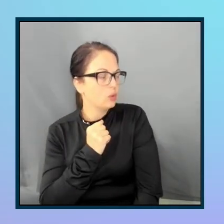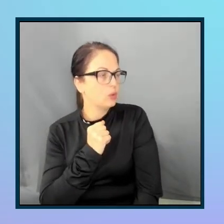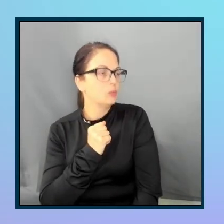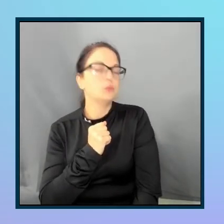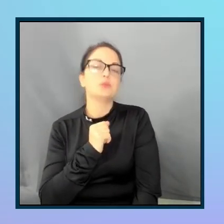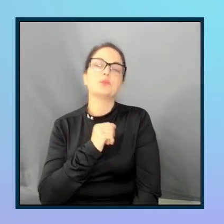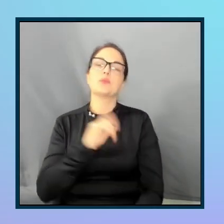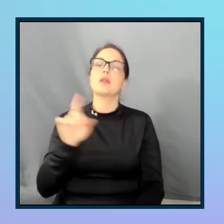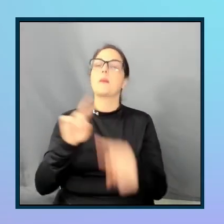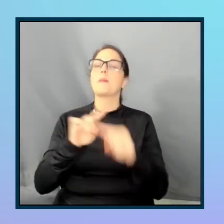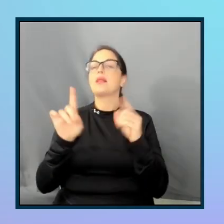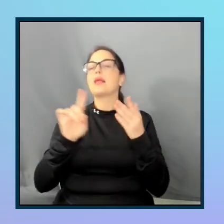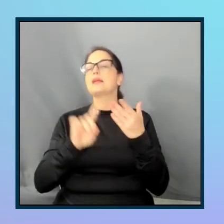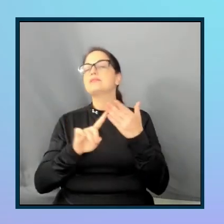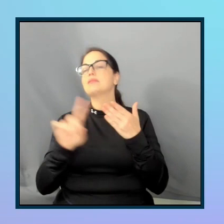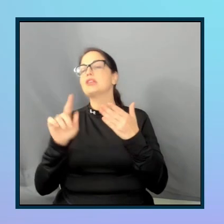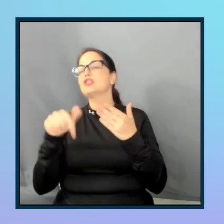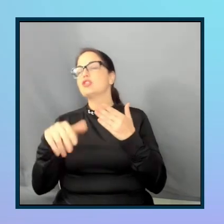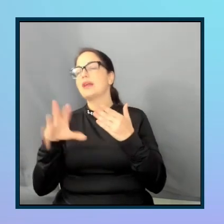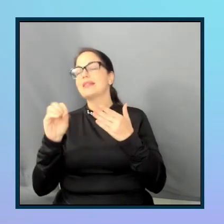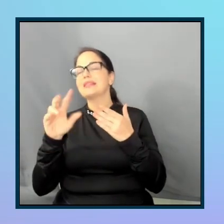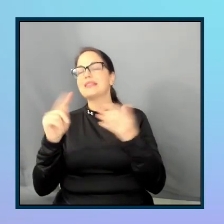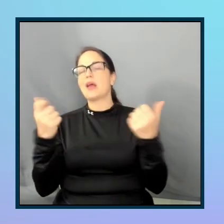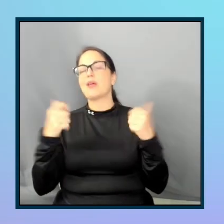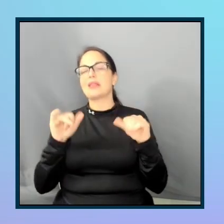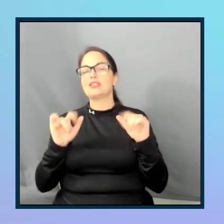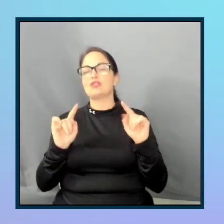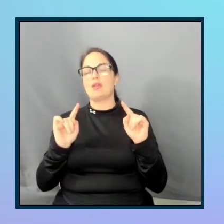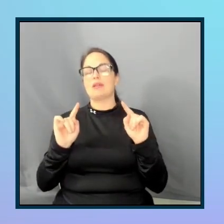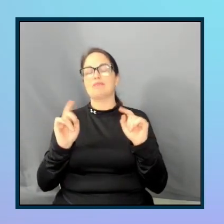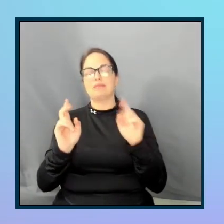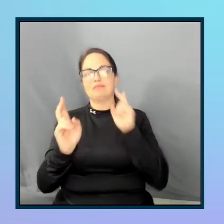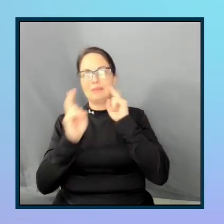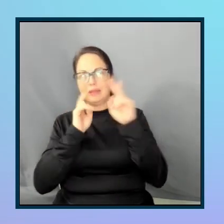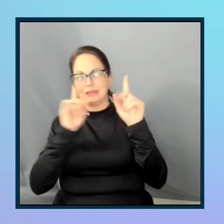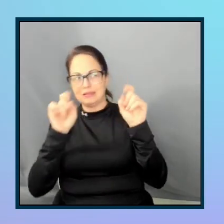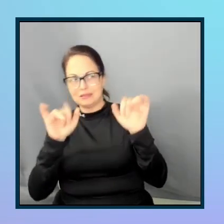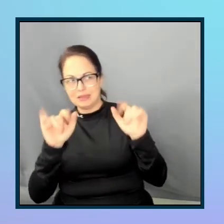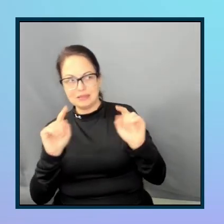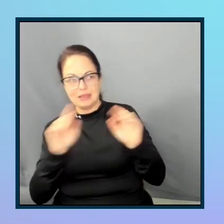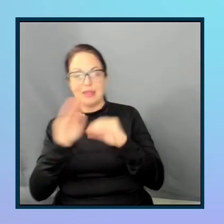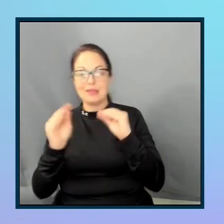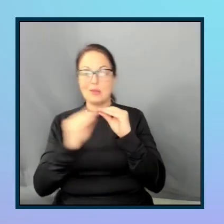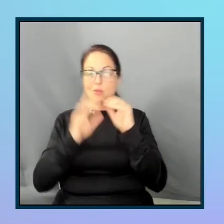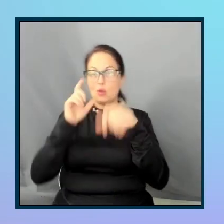let's go check this out, let's go try it just in case. And the more times that you do that,